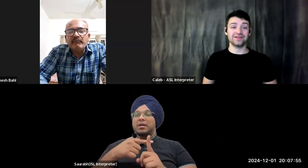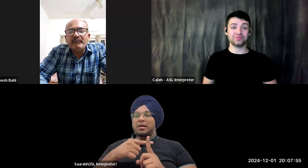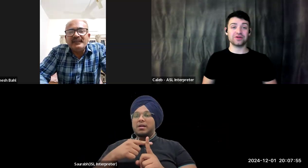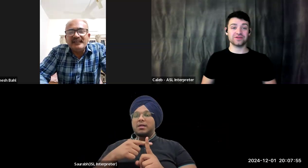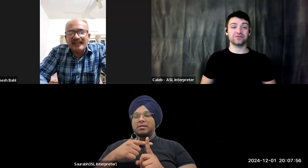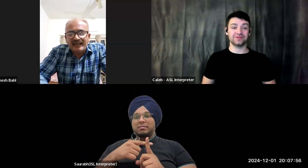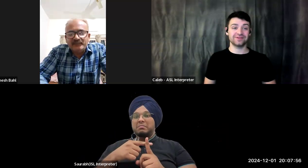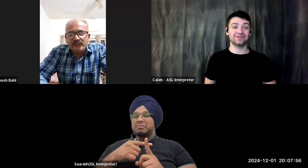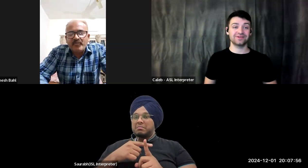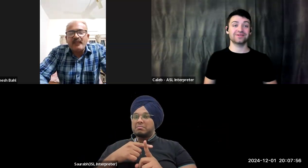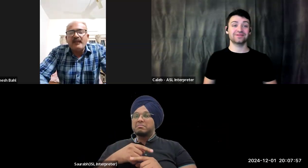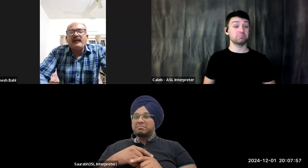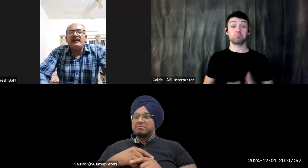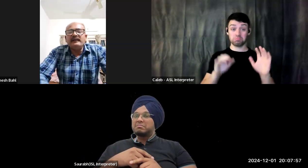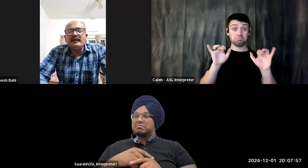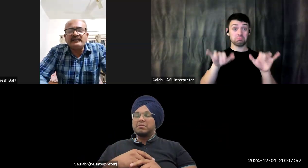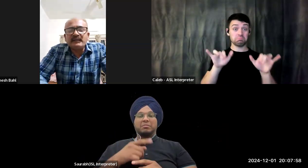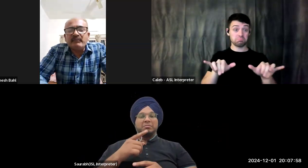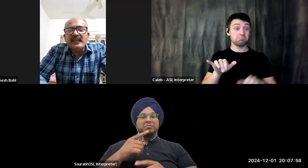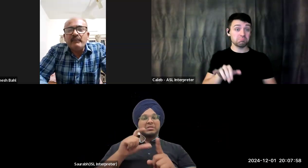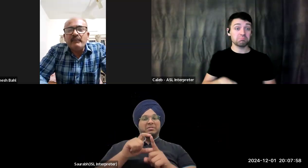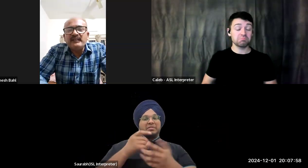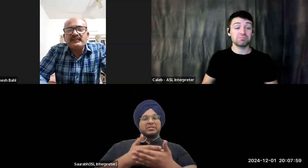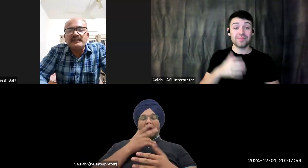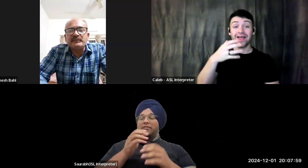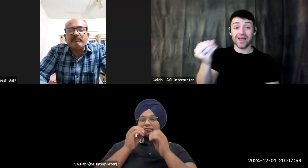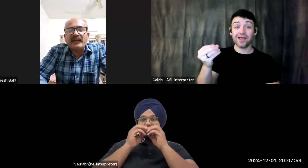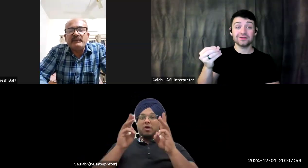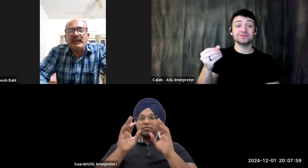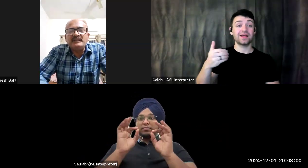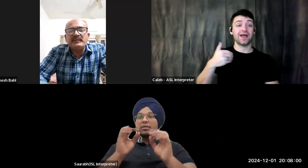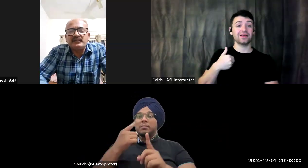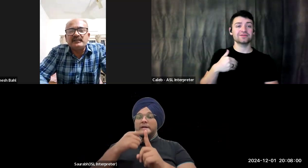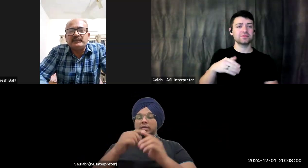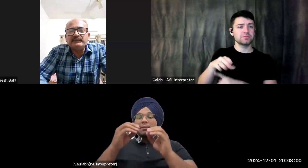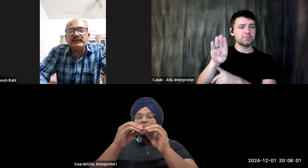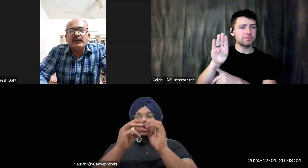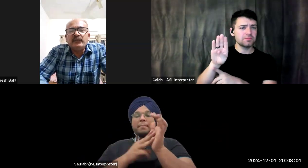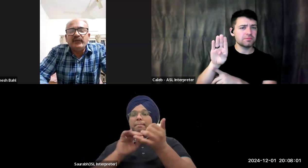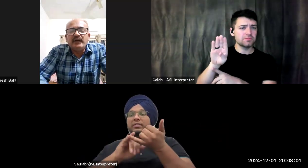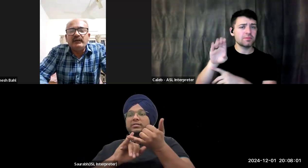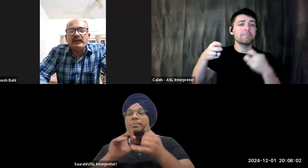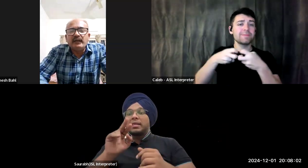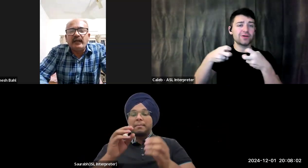[Dinesh speaking] Yeah, it has an BMS system, battery management system,